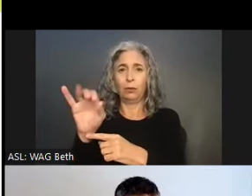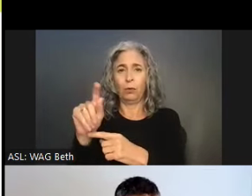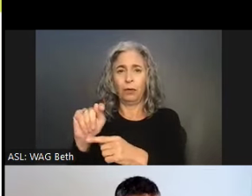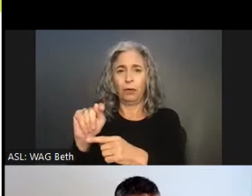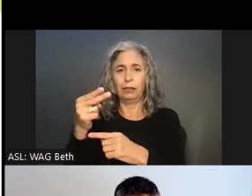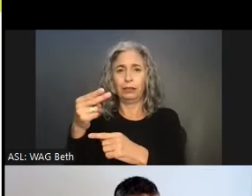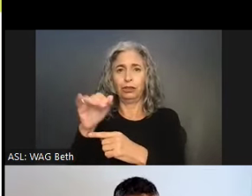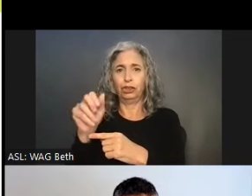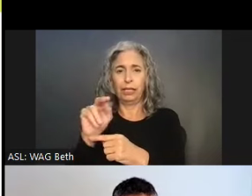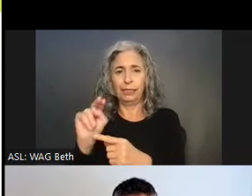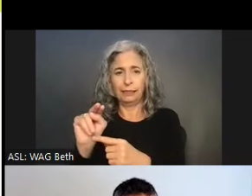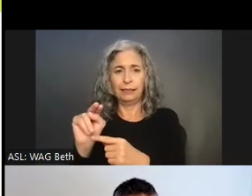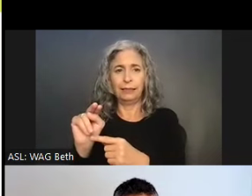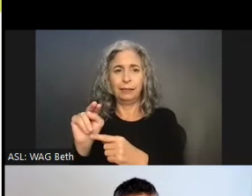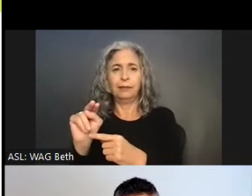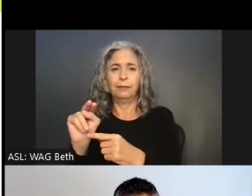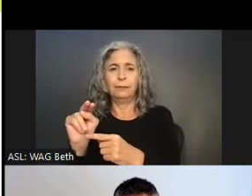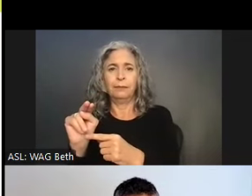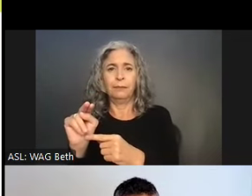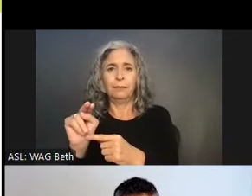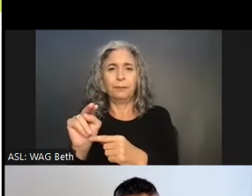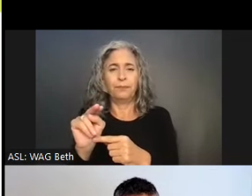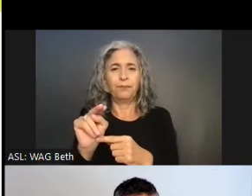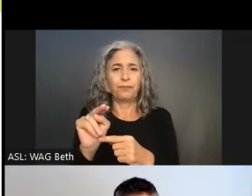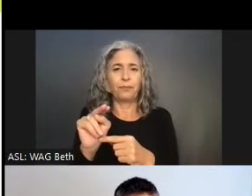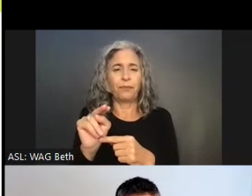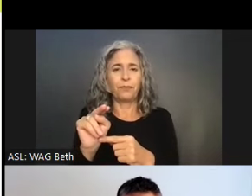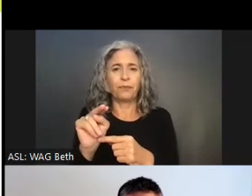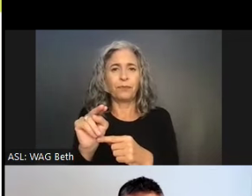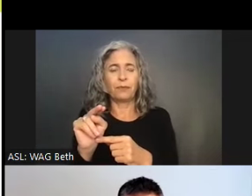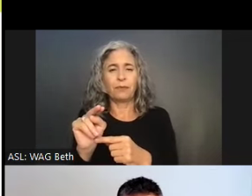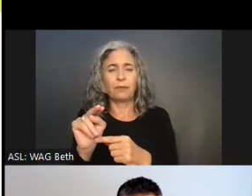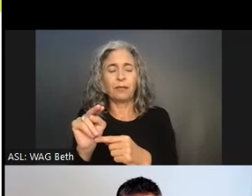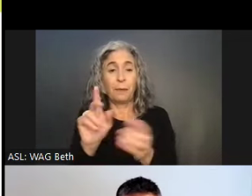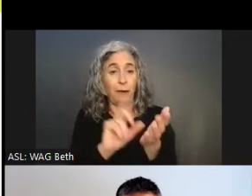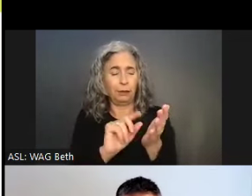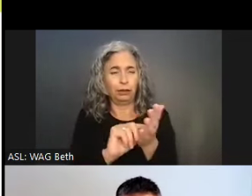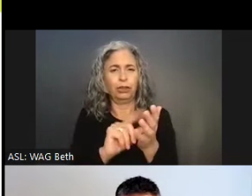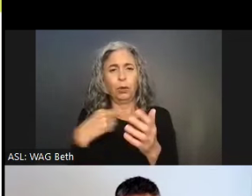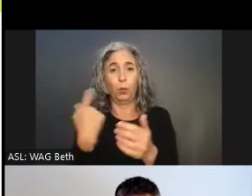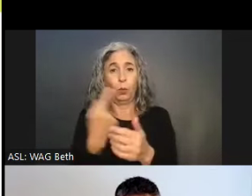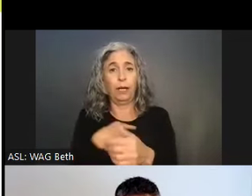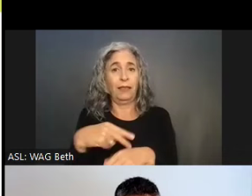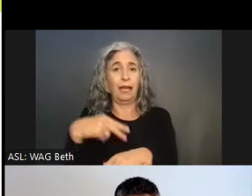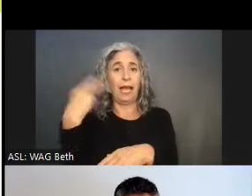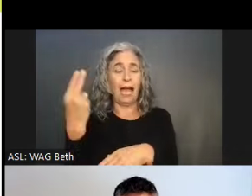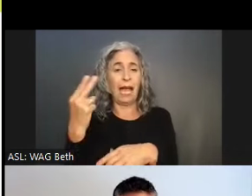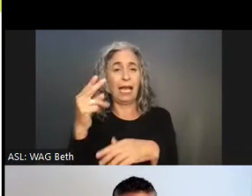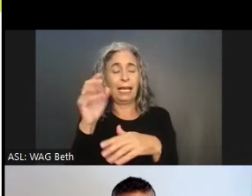nature journal, the conclusion was that we in the high energy, high consumption countries of